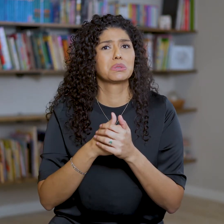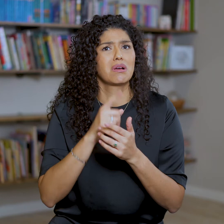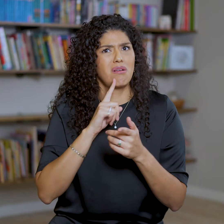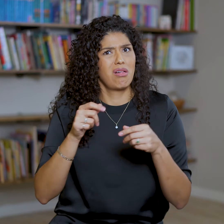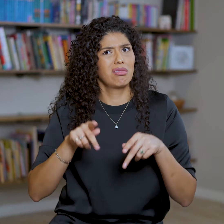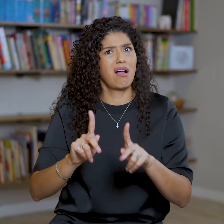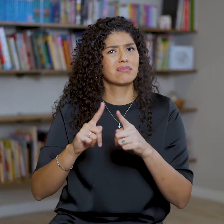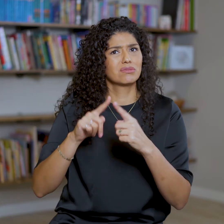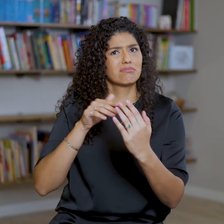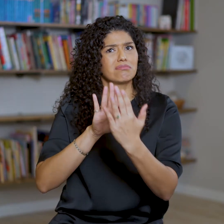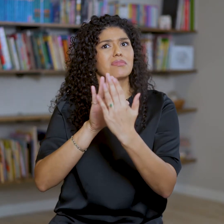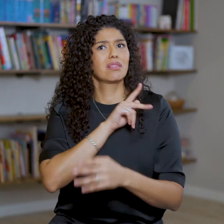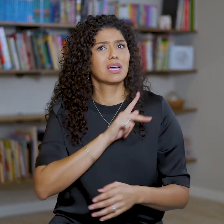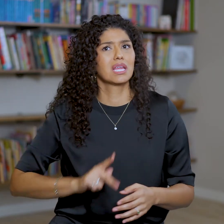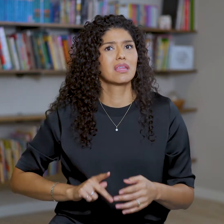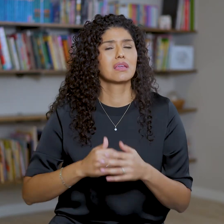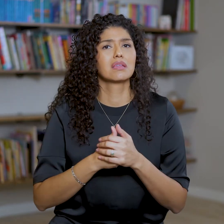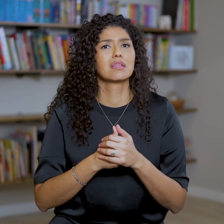are allowed to appear before the king.